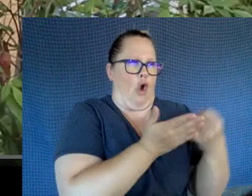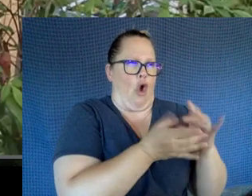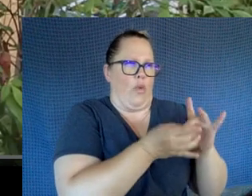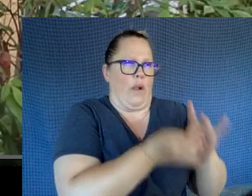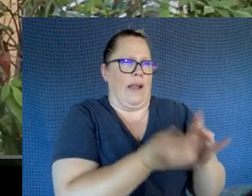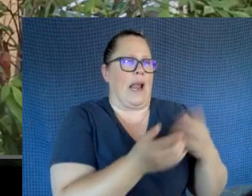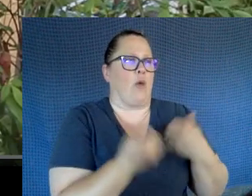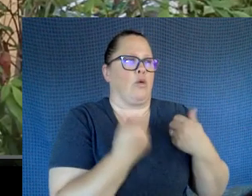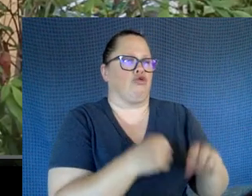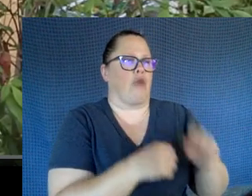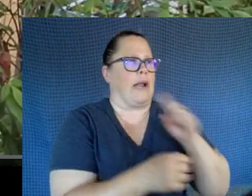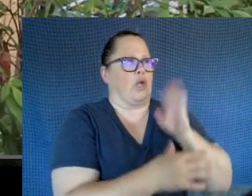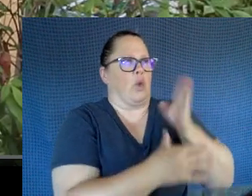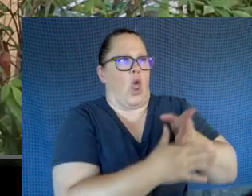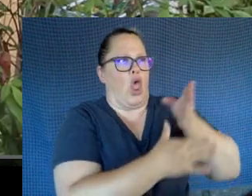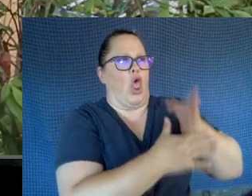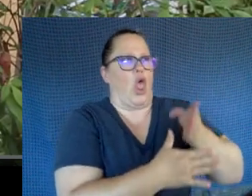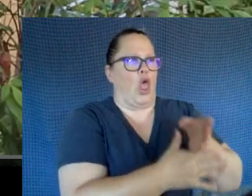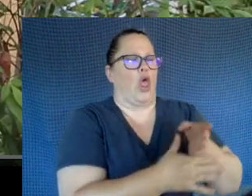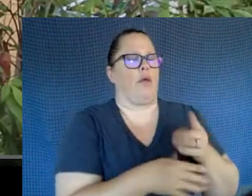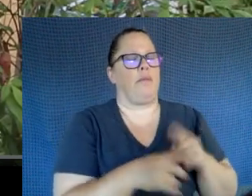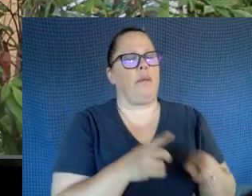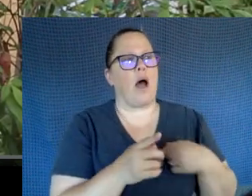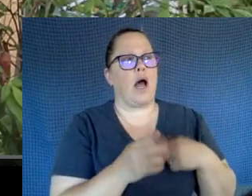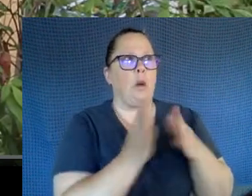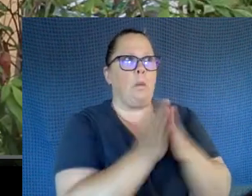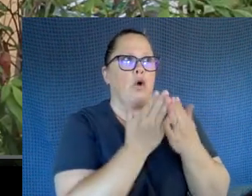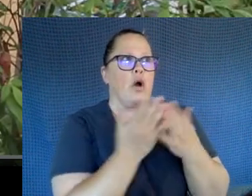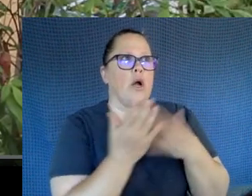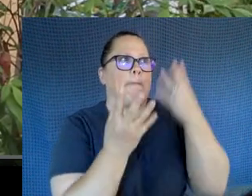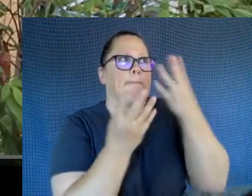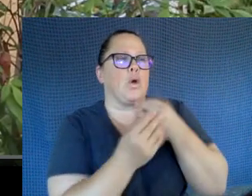interruptive because this book has a really beautiful rhythm to it don't you